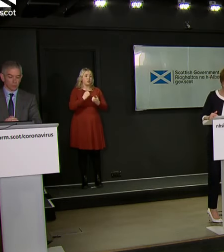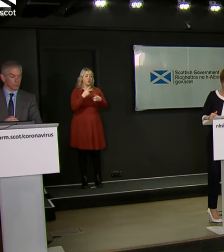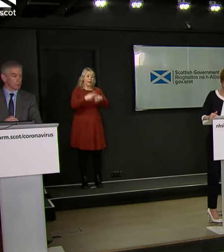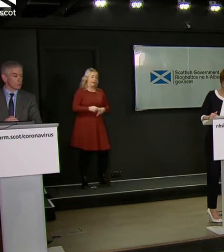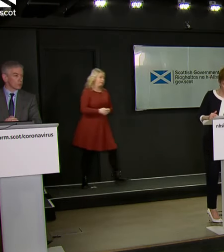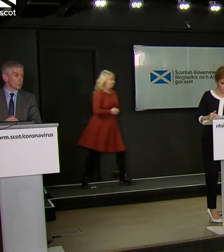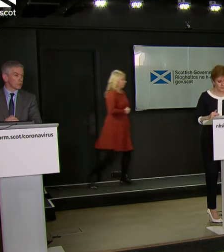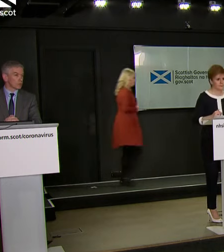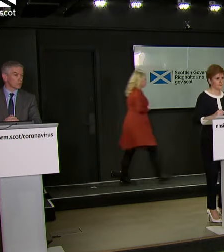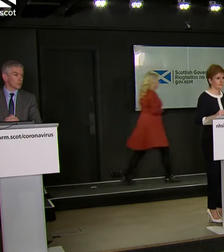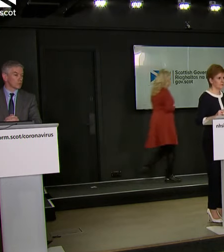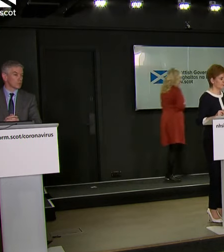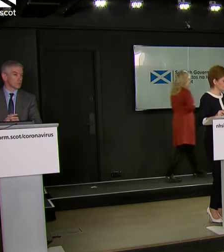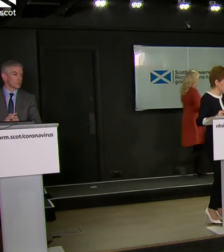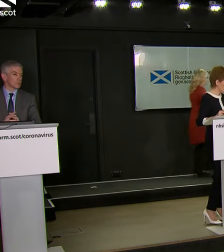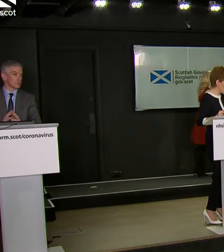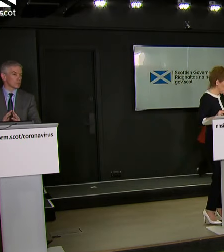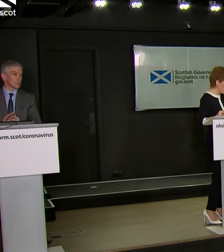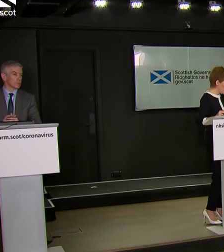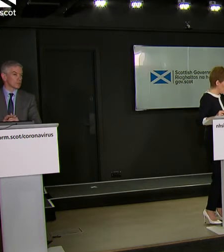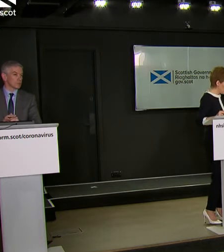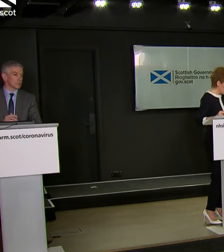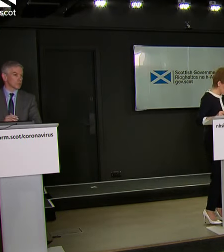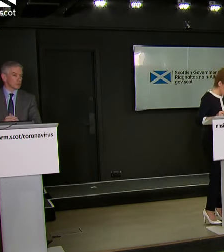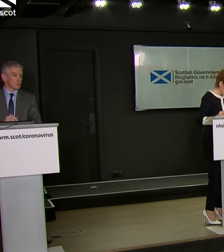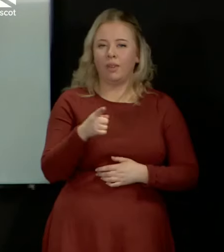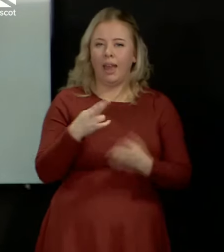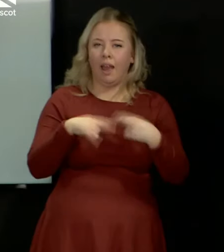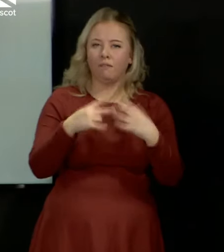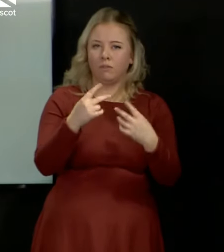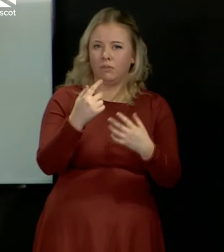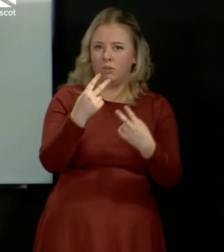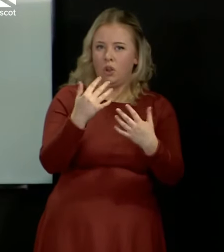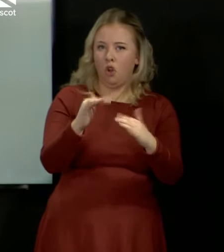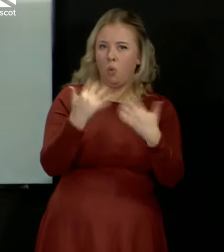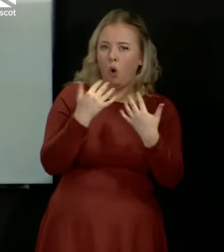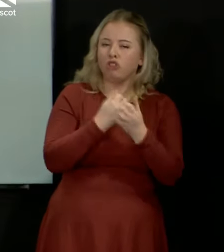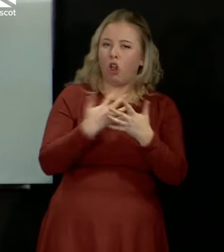I think as regular viewers of this briefing know, I talk with Scottish Care every single